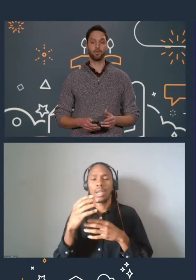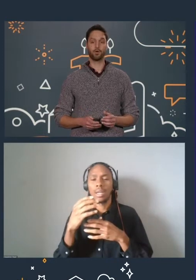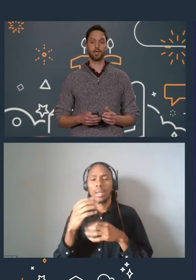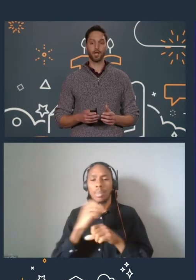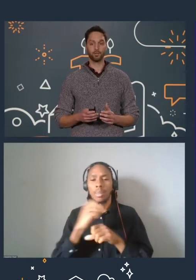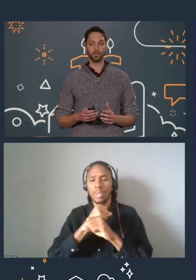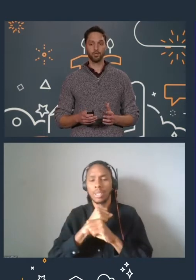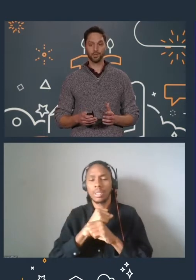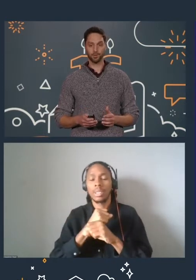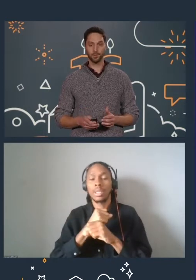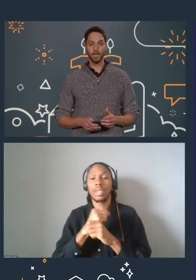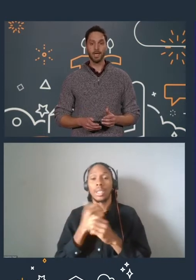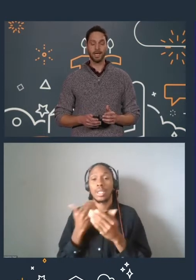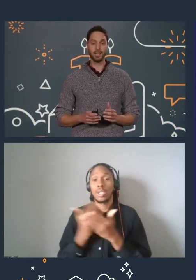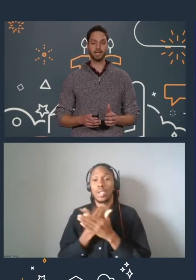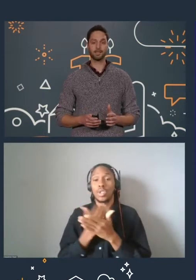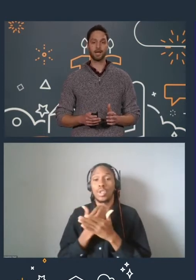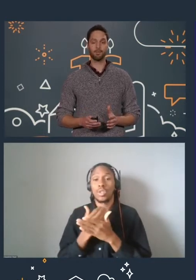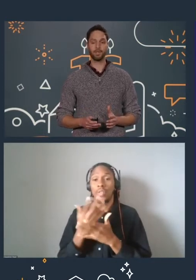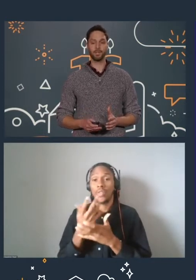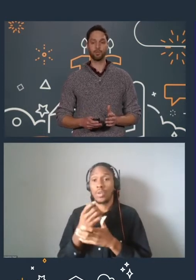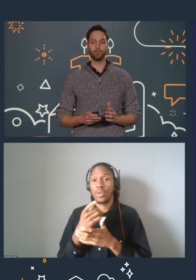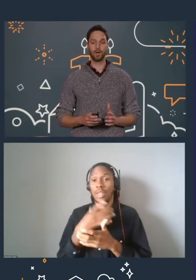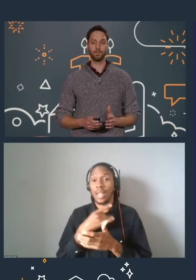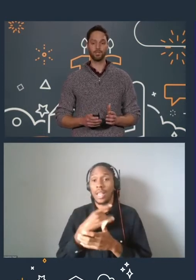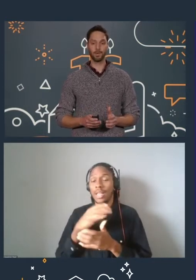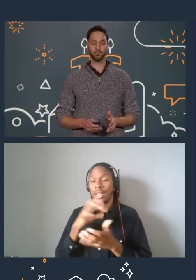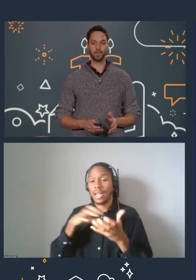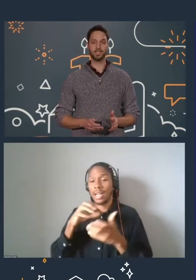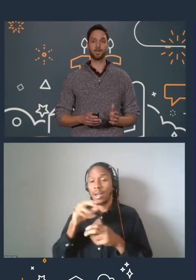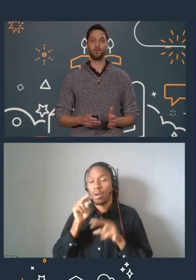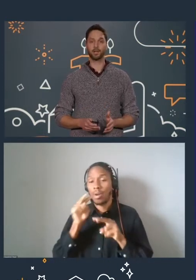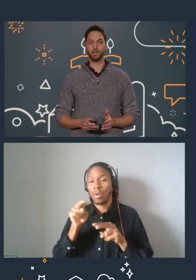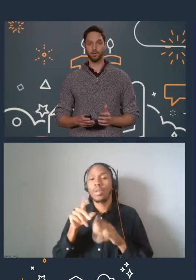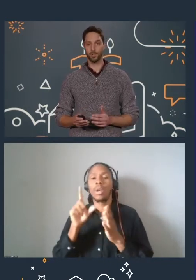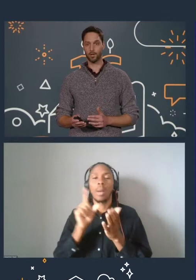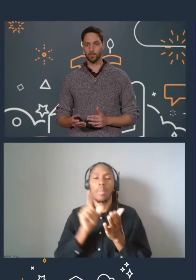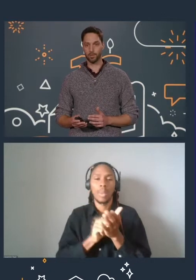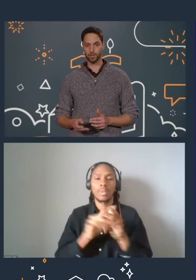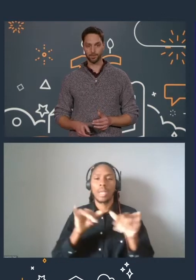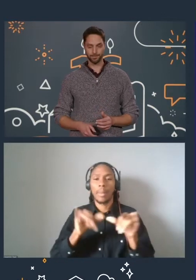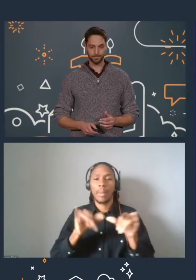if you're a CloudWatch user, it has the capability to publish metrics directly to CloudWatch.